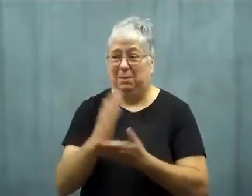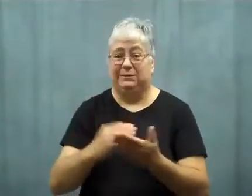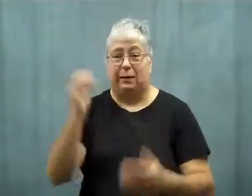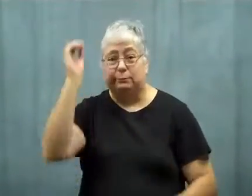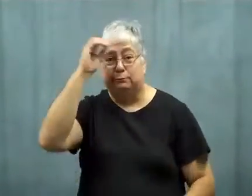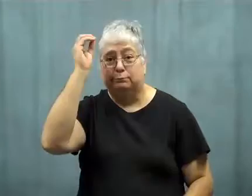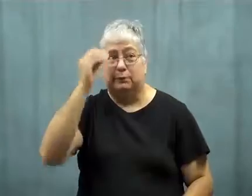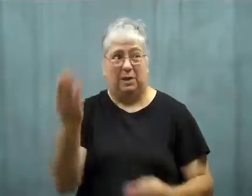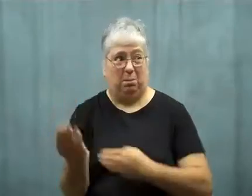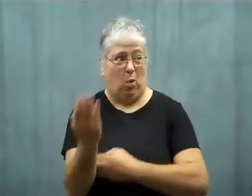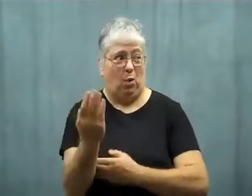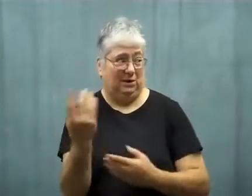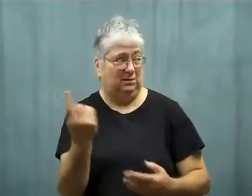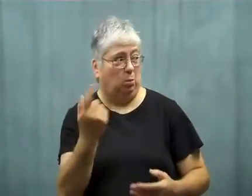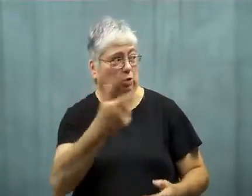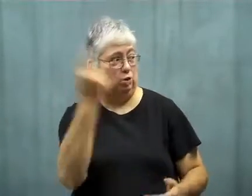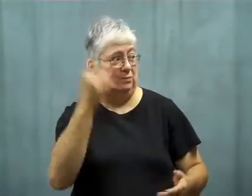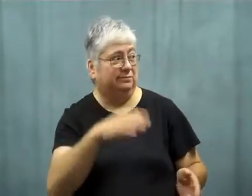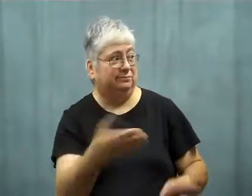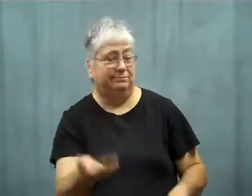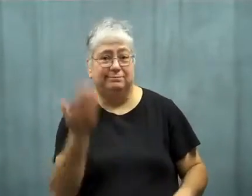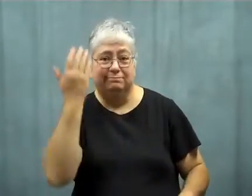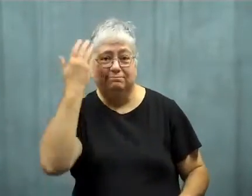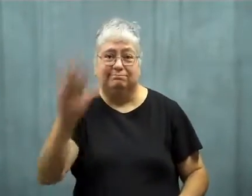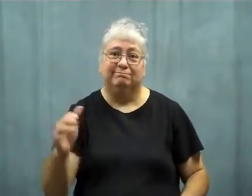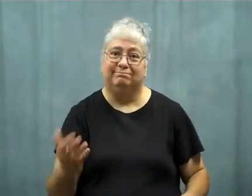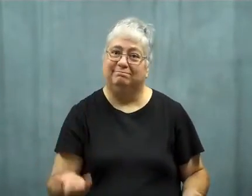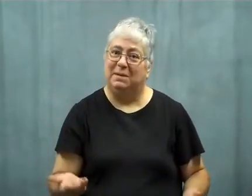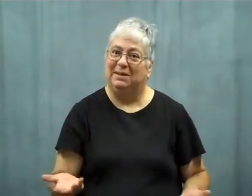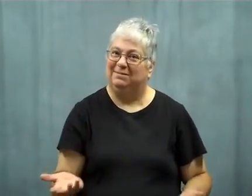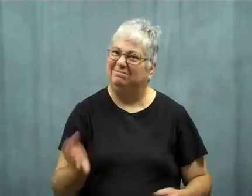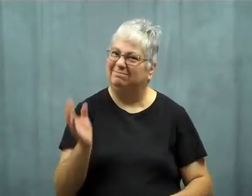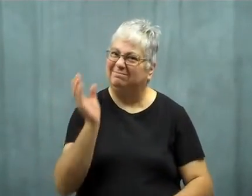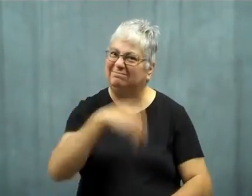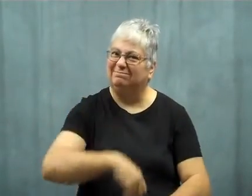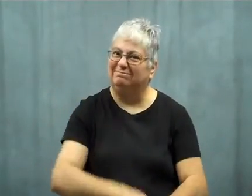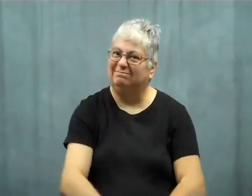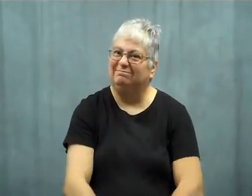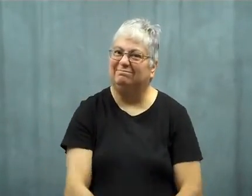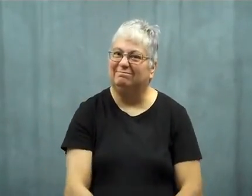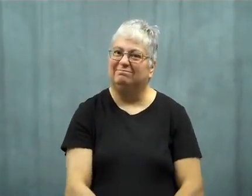Some were probably unaware that there had been a fatal shooting that morning. How strange.